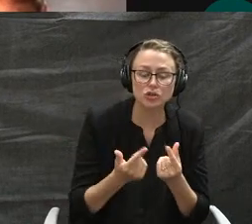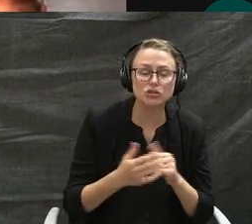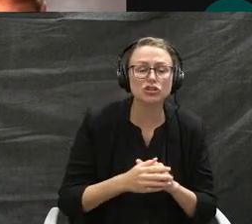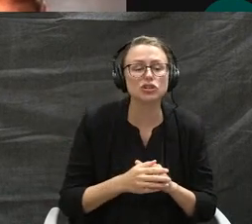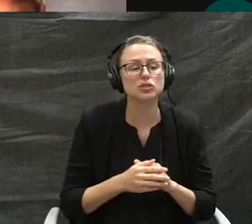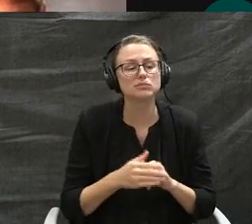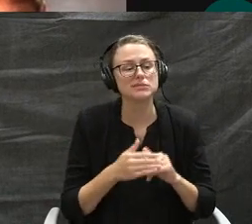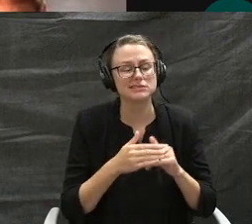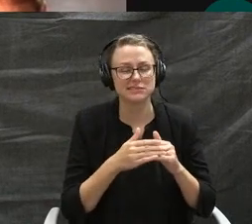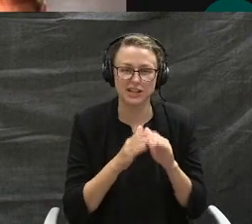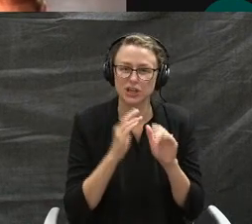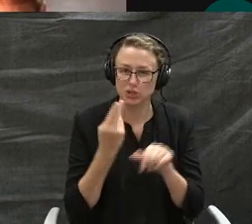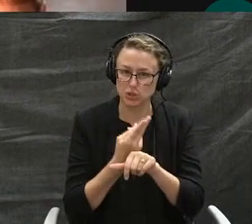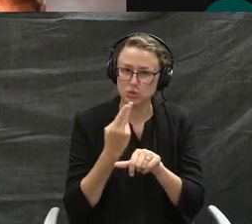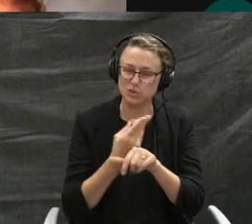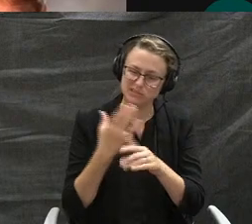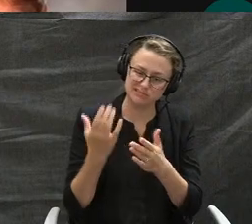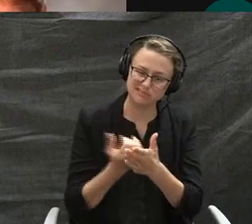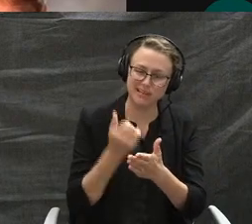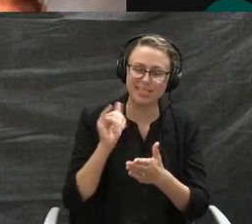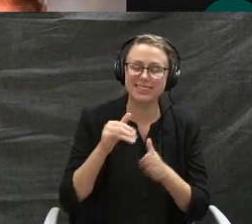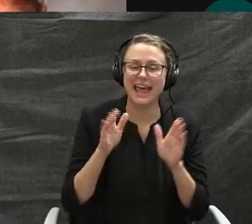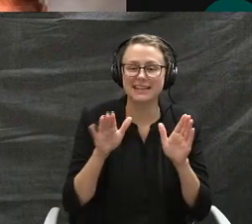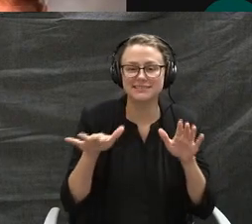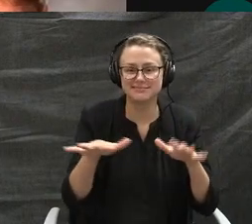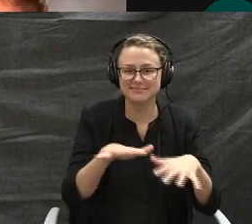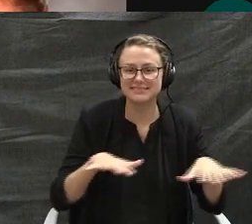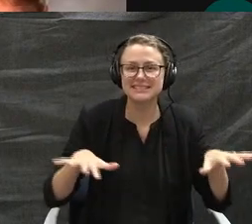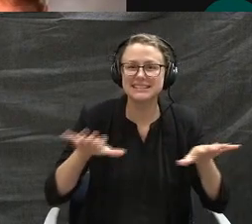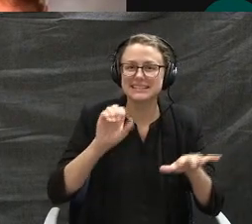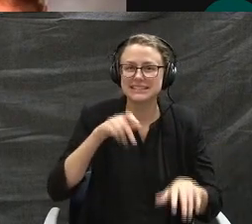to use the well space we have to workout the transportation for